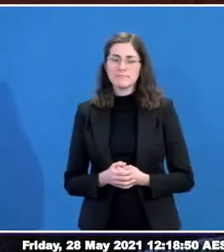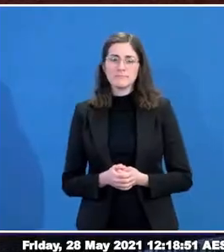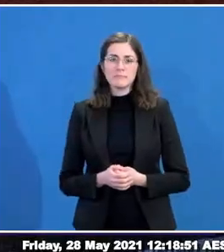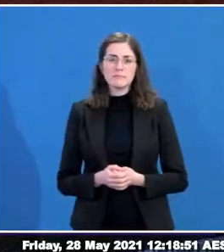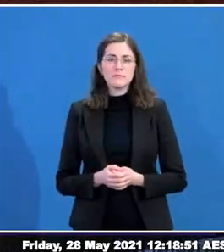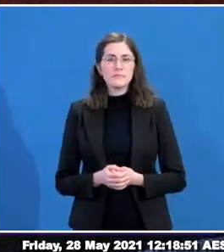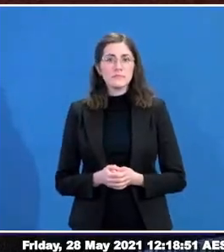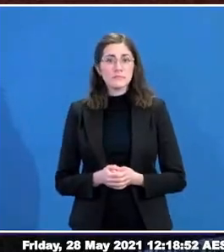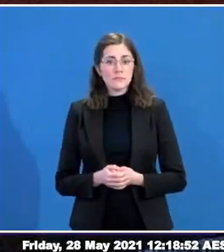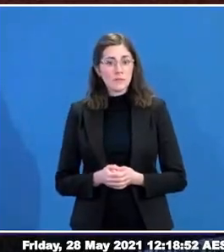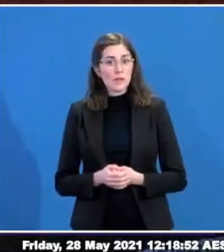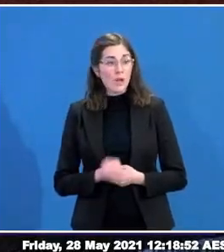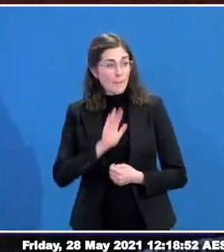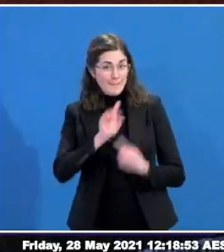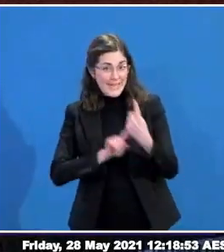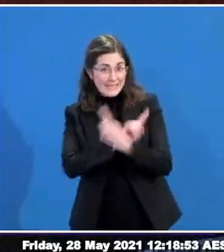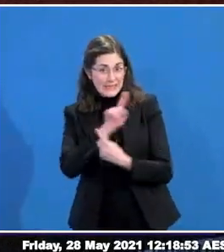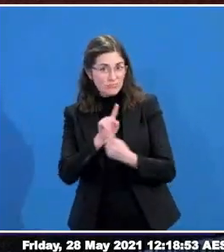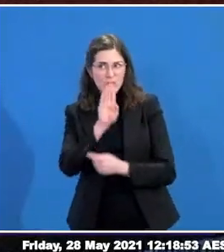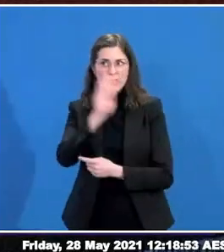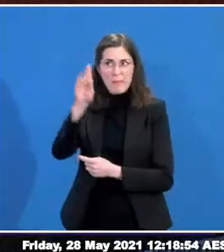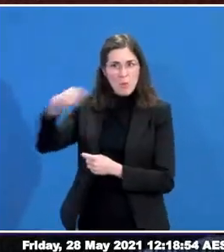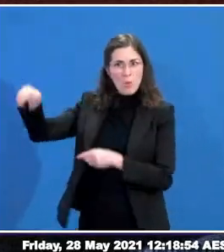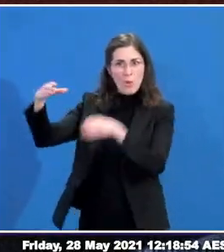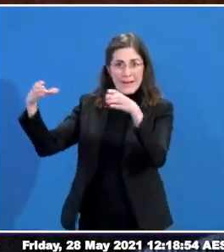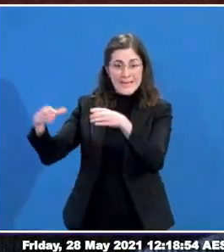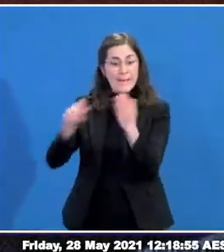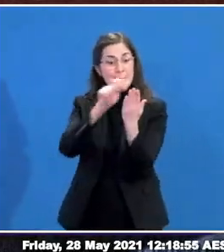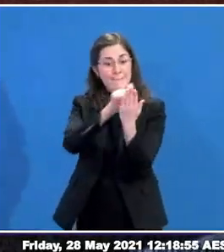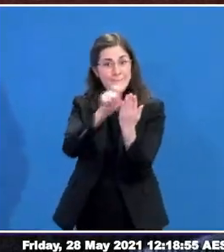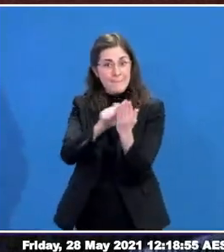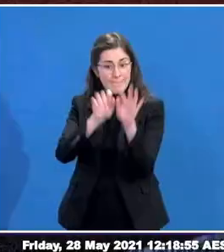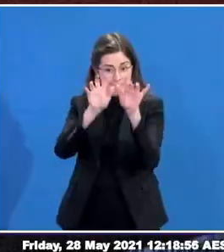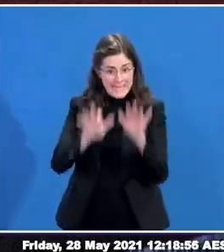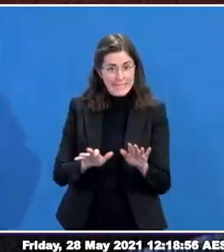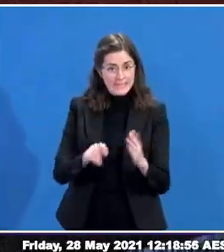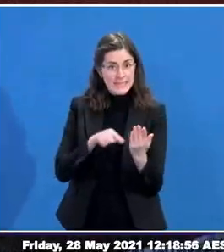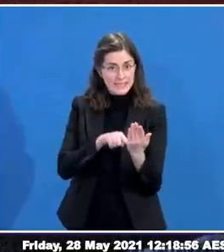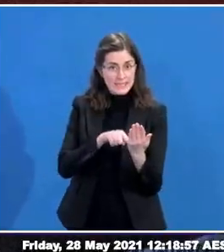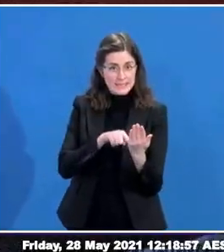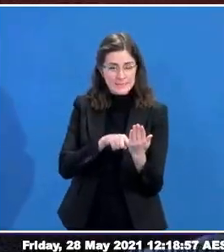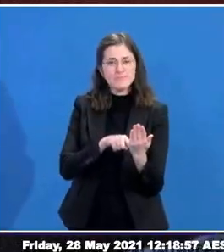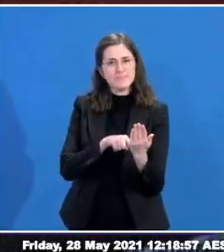The board minutes comprise a document which is approximately three